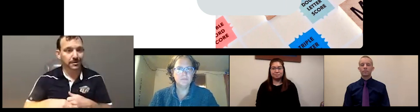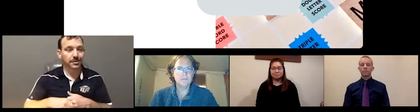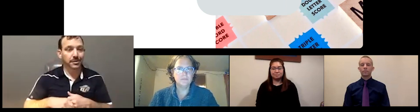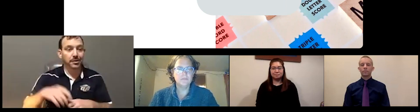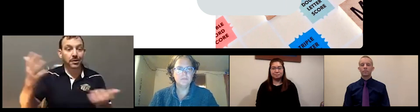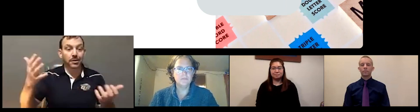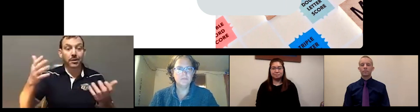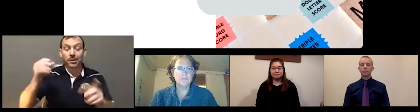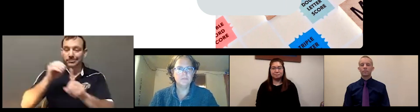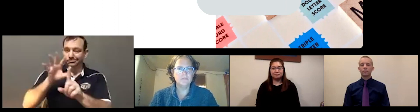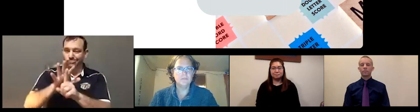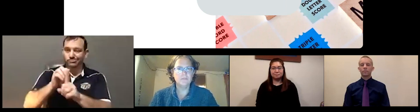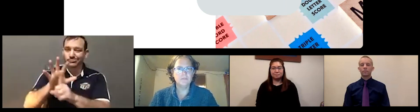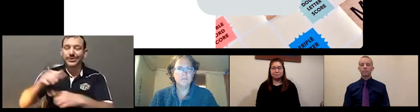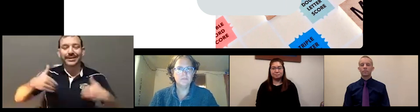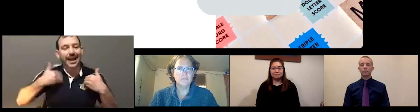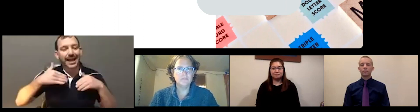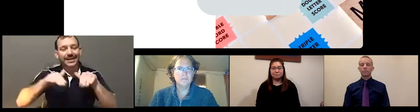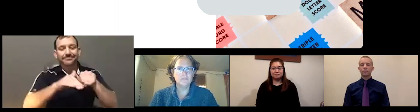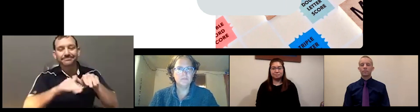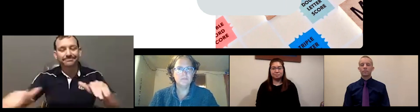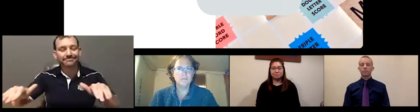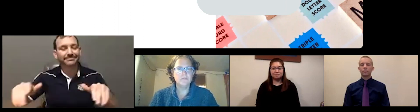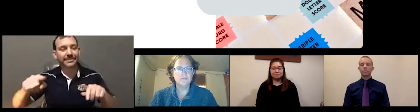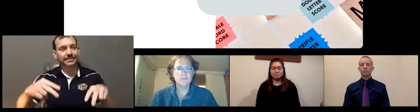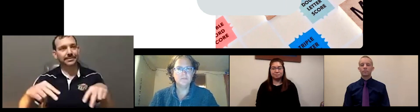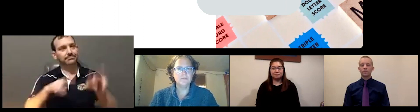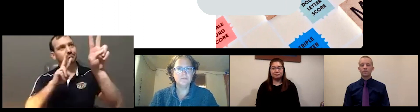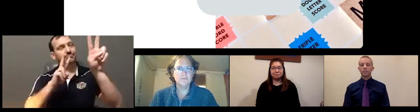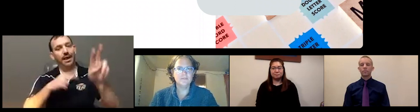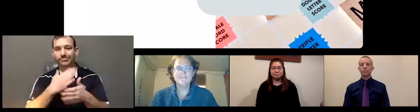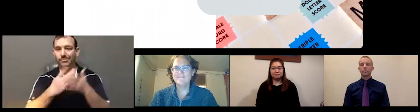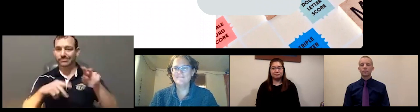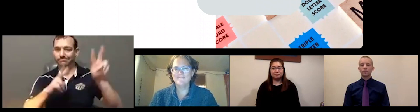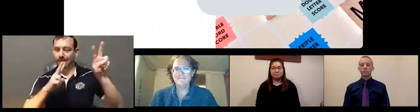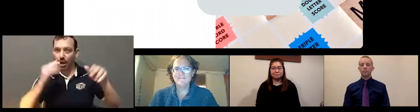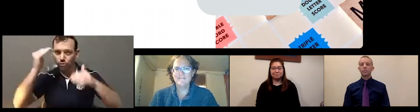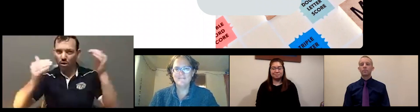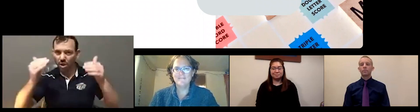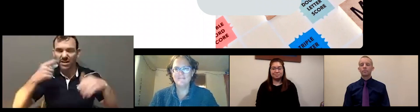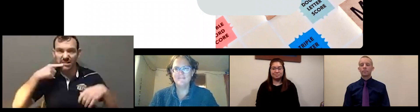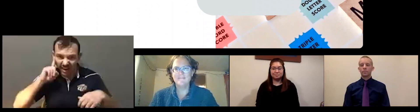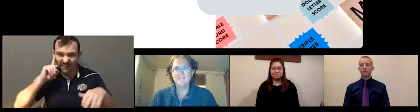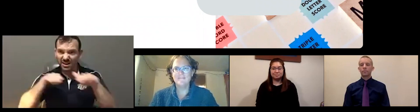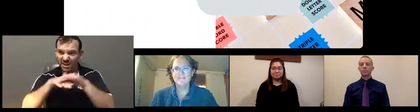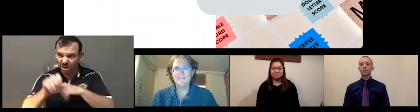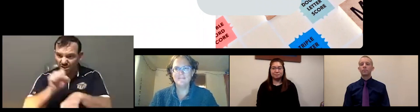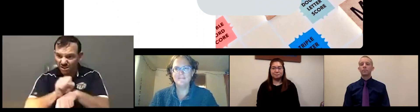We'd like to tell you why we're hosting the panel today, to expose Deaf youth, to role models,